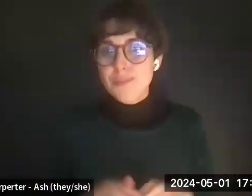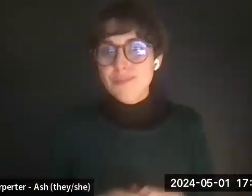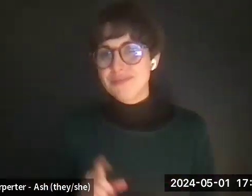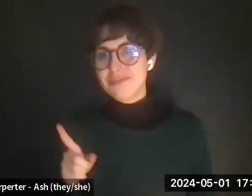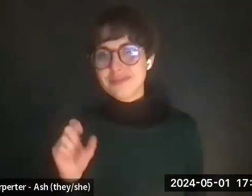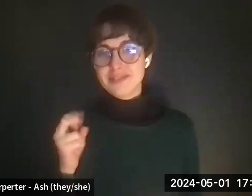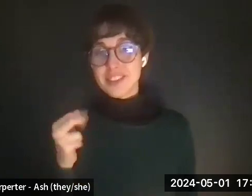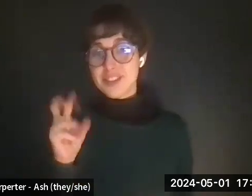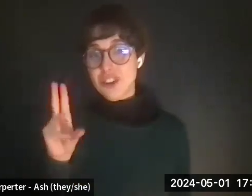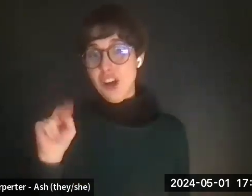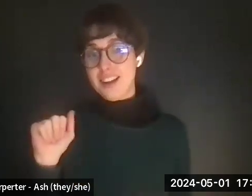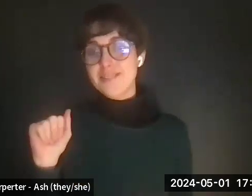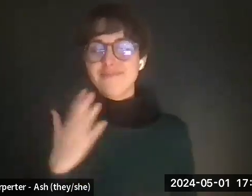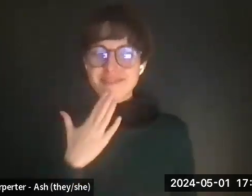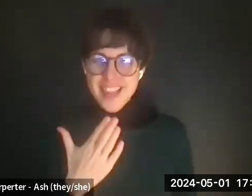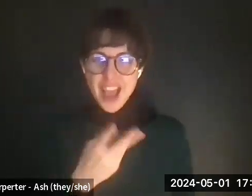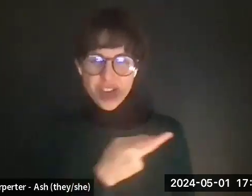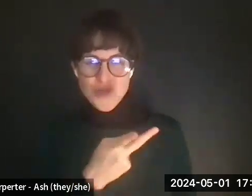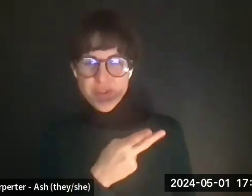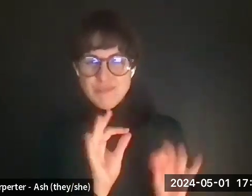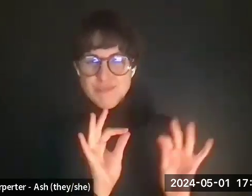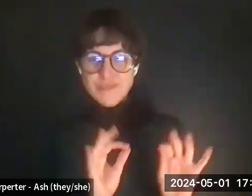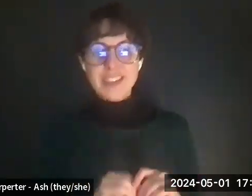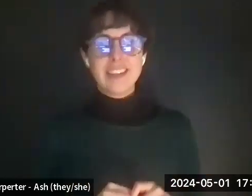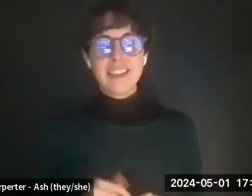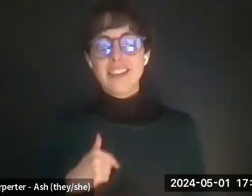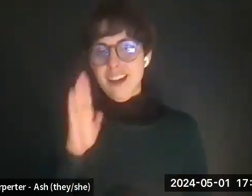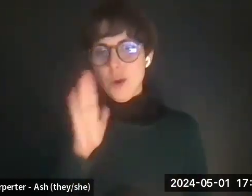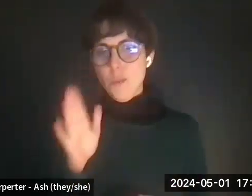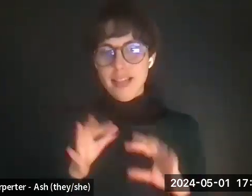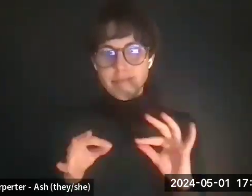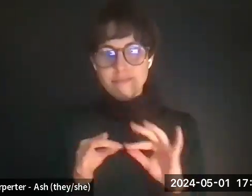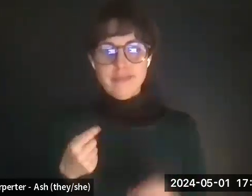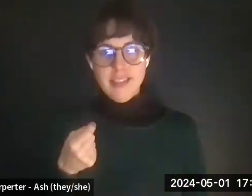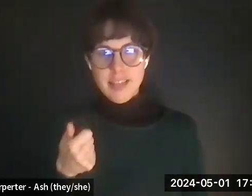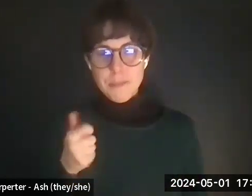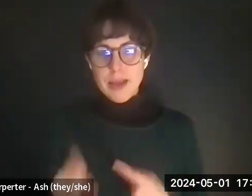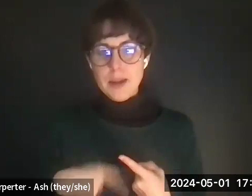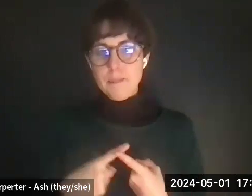Thank you Harold and Zach. So I just wanted to talk a little bit about the, one of the improvements that's coming our way.